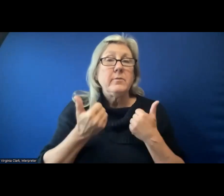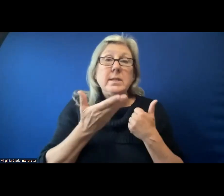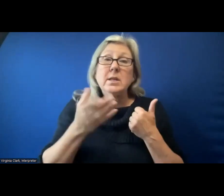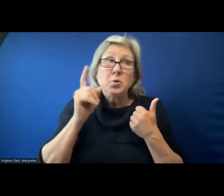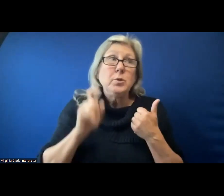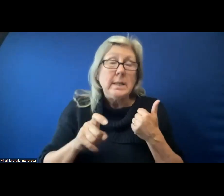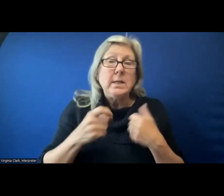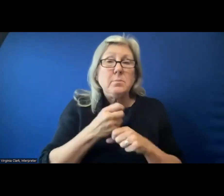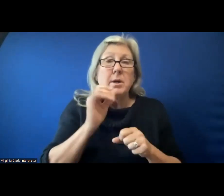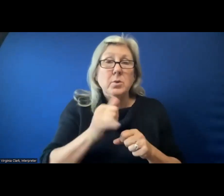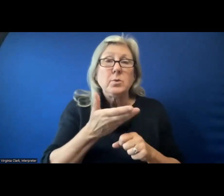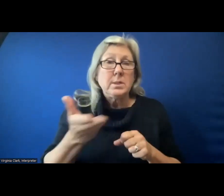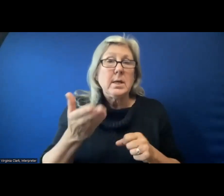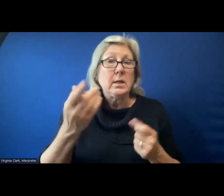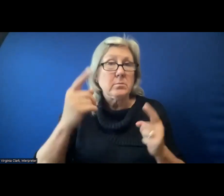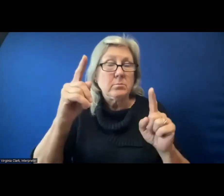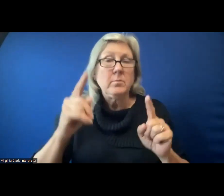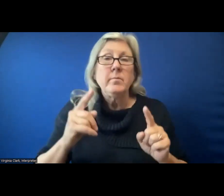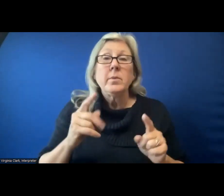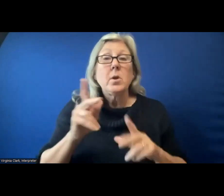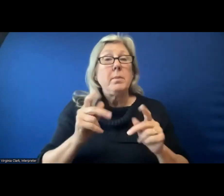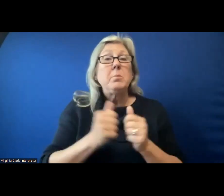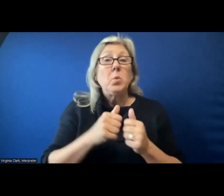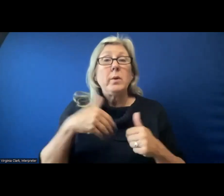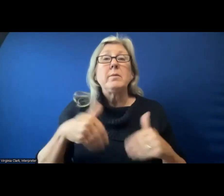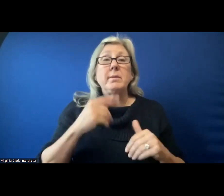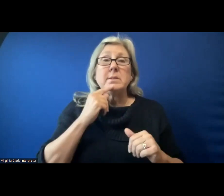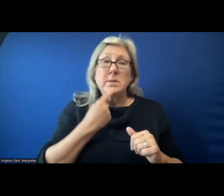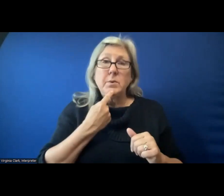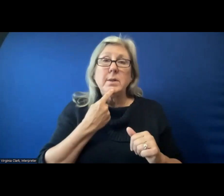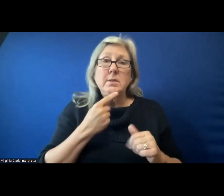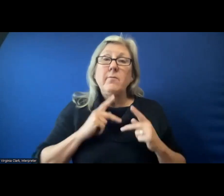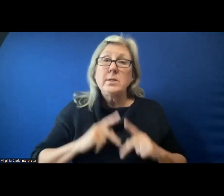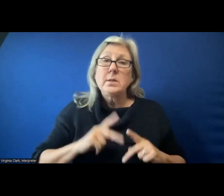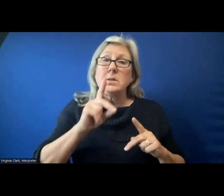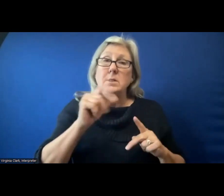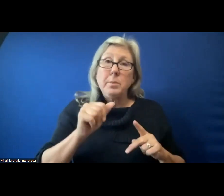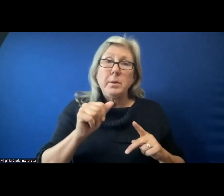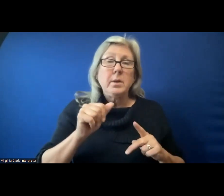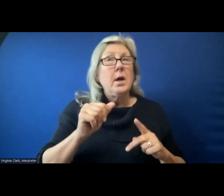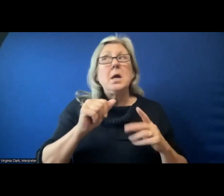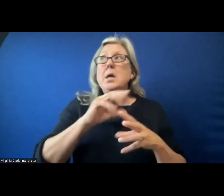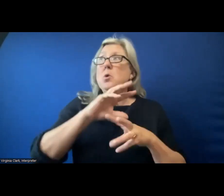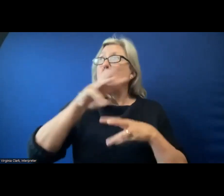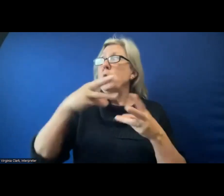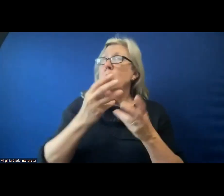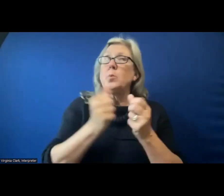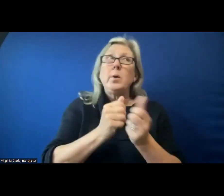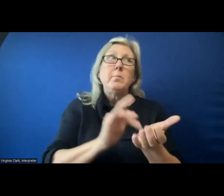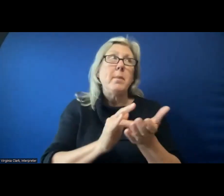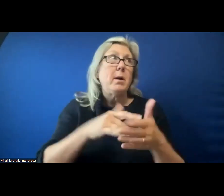So people with serious physical disabilities in a world of medical wonders and great physical